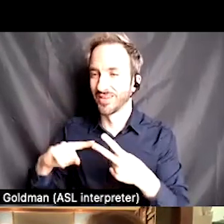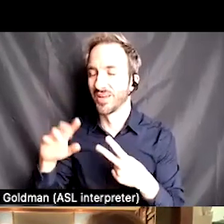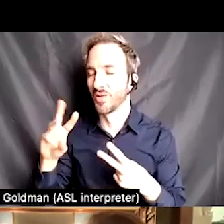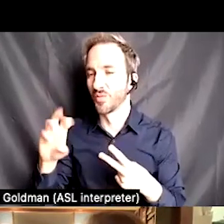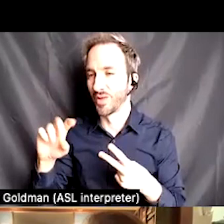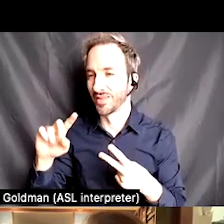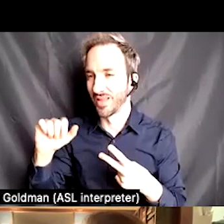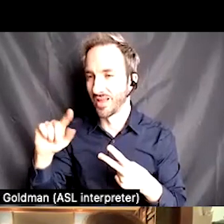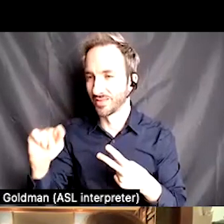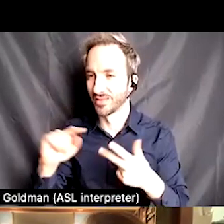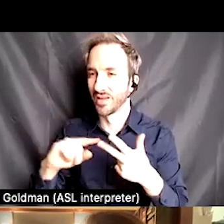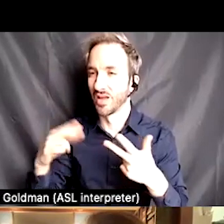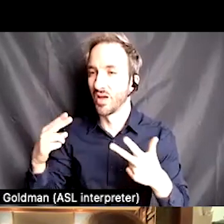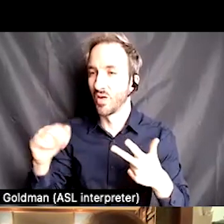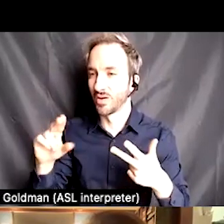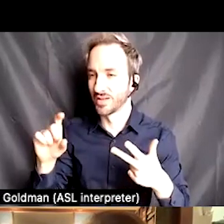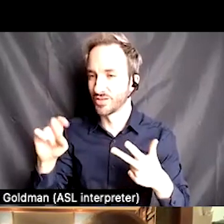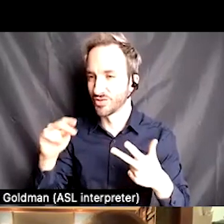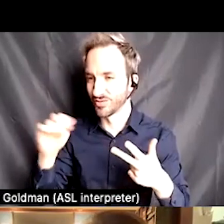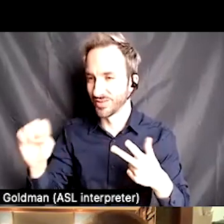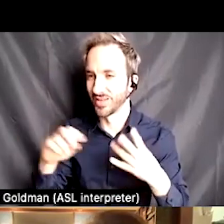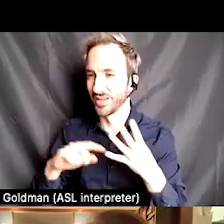peoples, the original nations of the land we call Toronto.